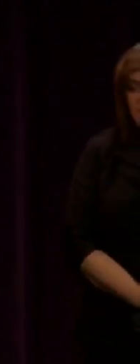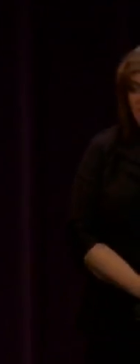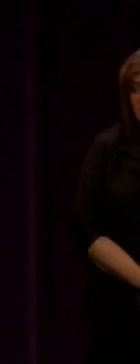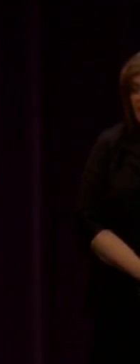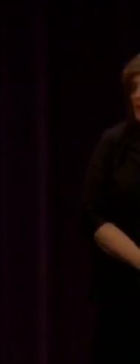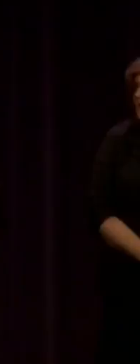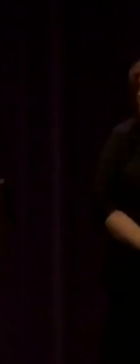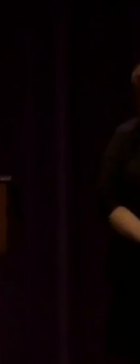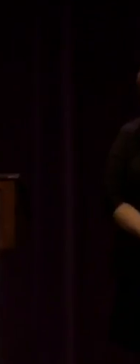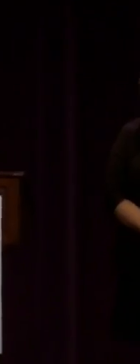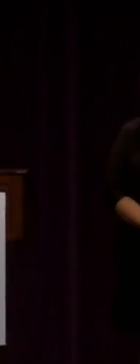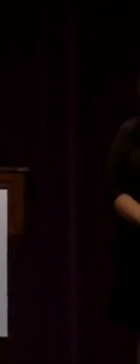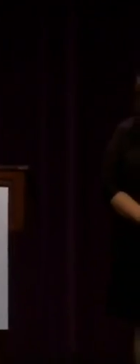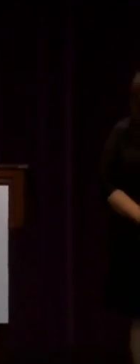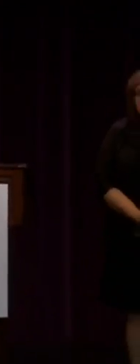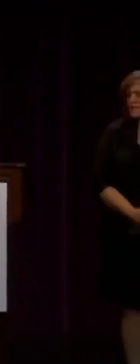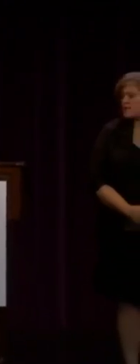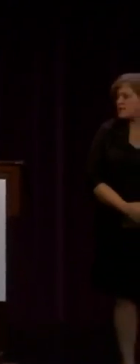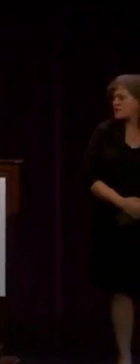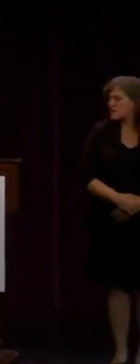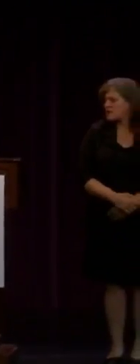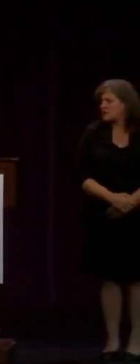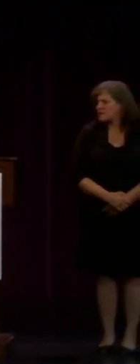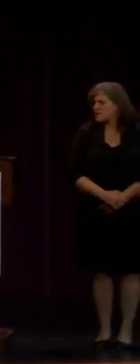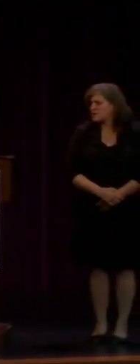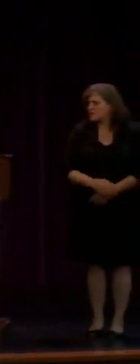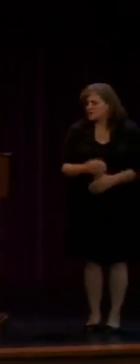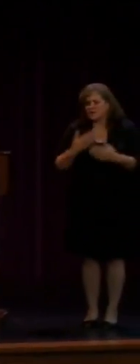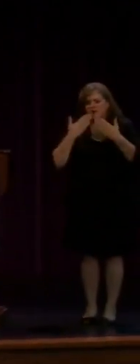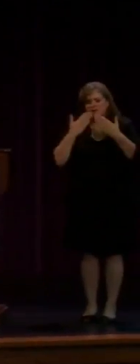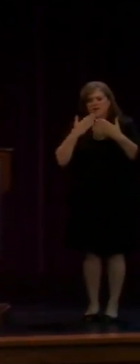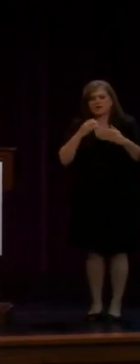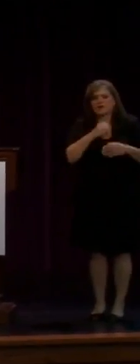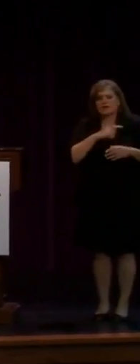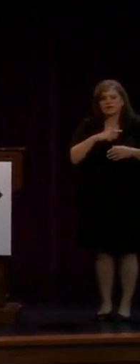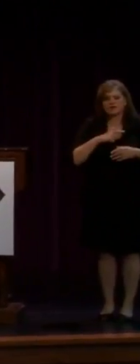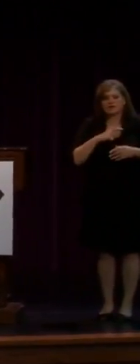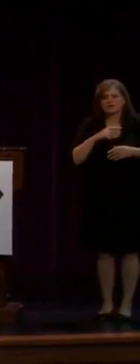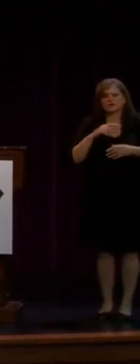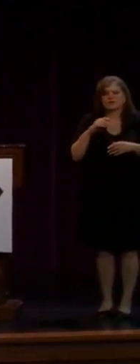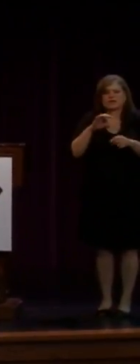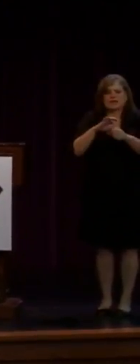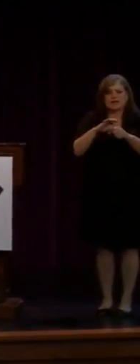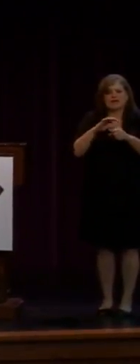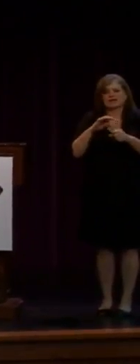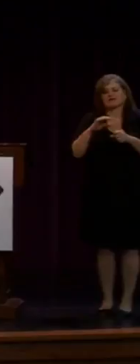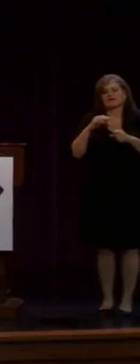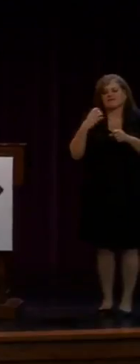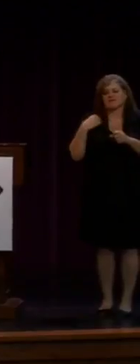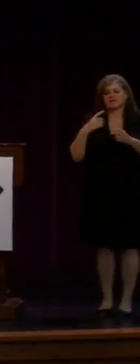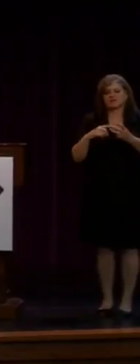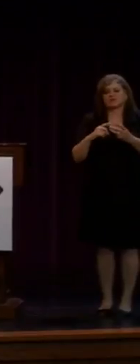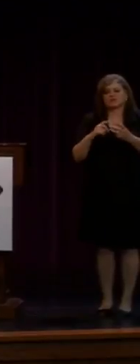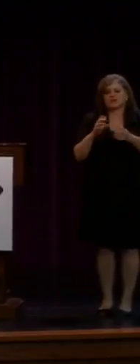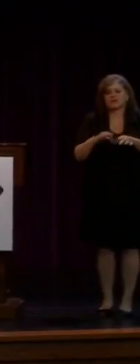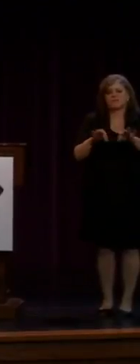YOU FOR YOUR PARTICIPATION AT THE STATE LEGISLATURES, YOUNG ELECTED OFFICIALS. IT'S CRITICAL THAT WE CONTINUE